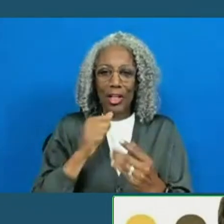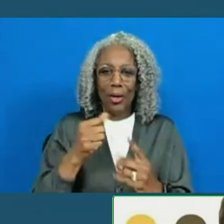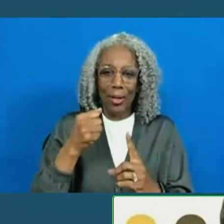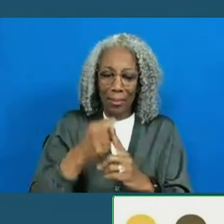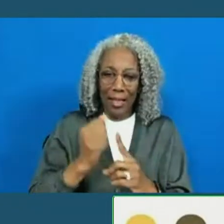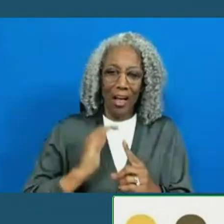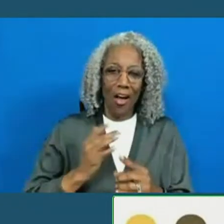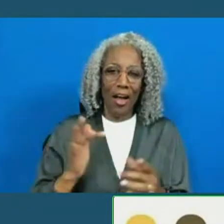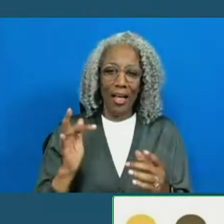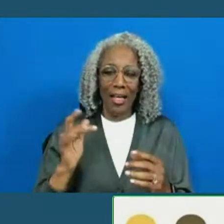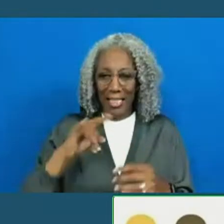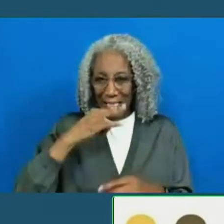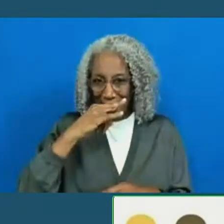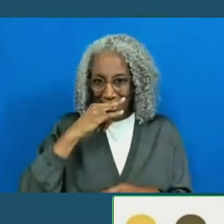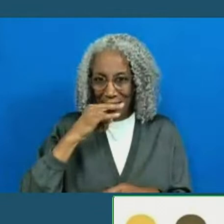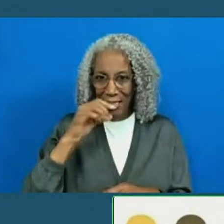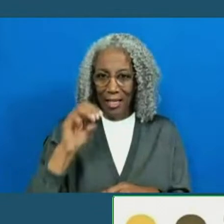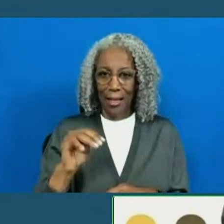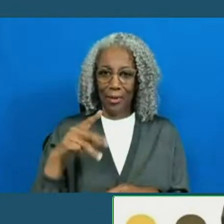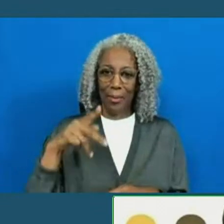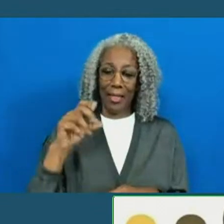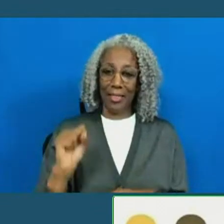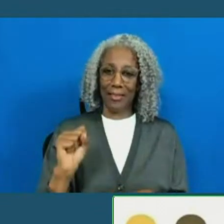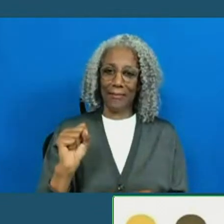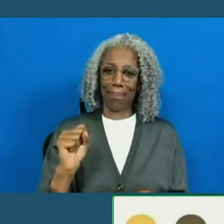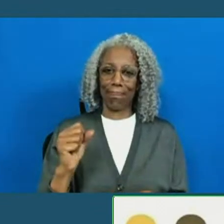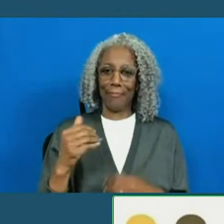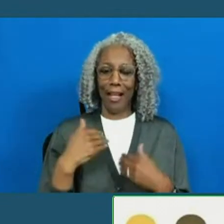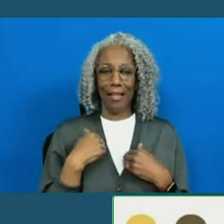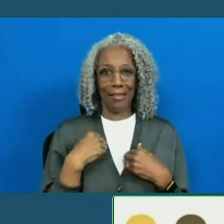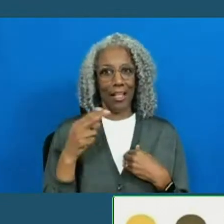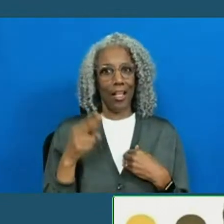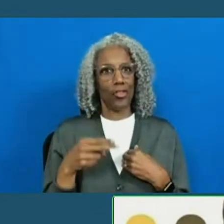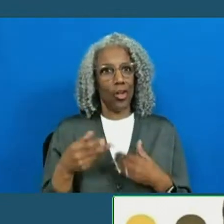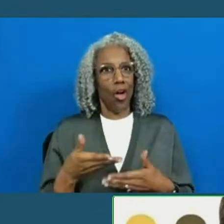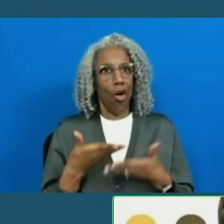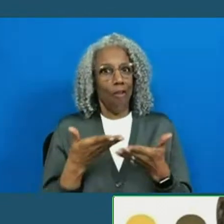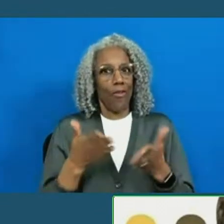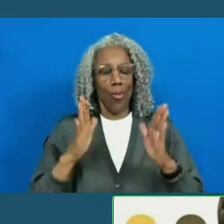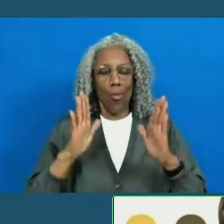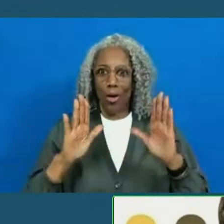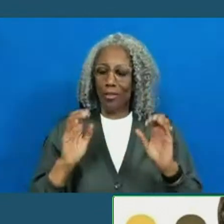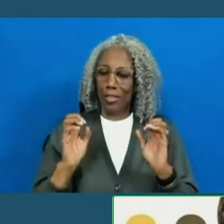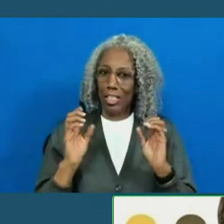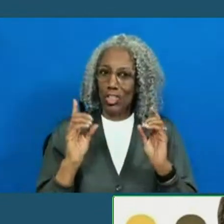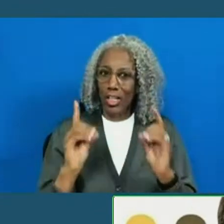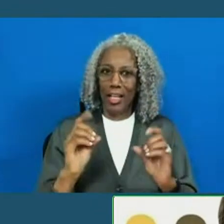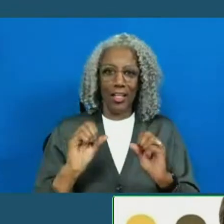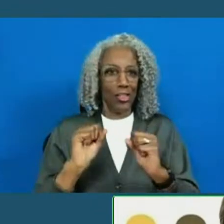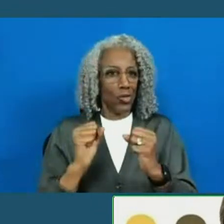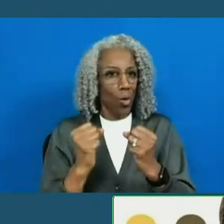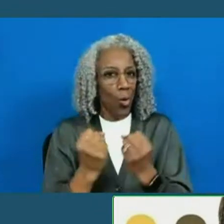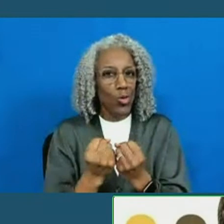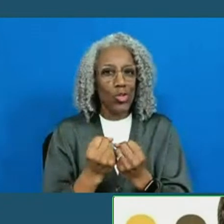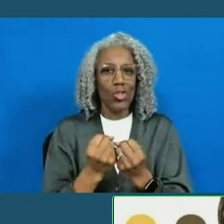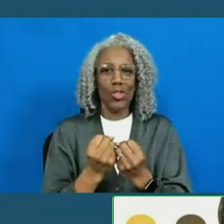programsinteentions and efforts to enrich our kids.